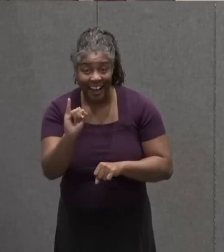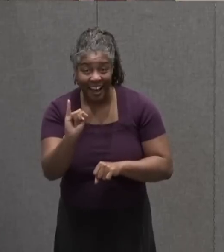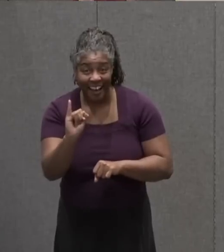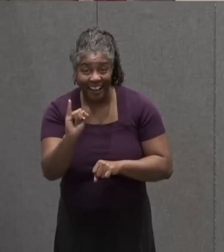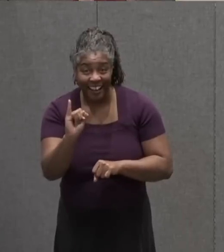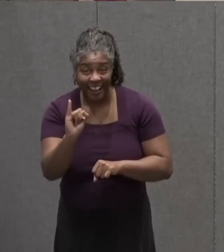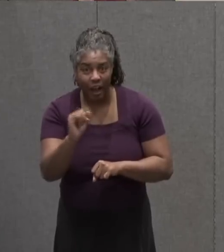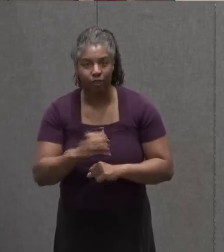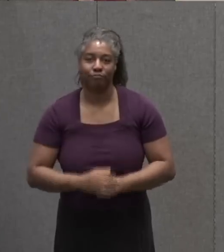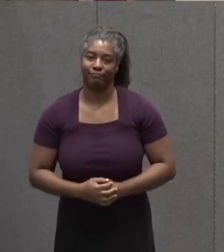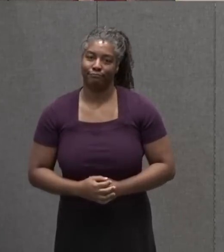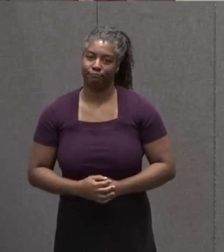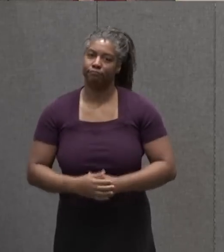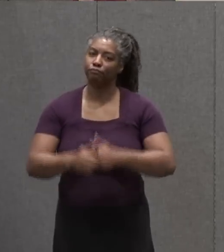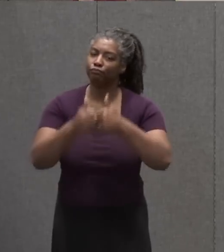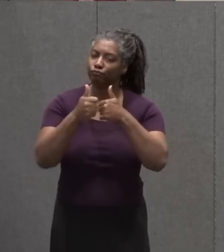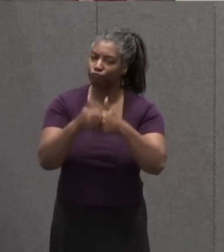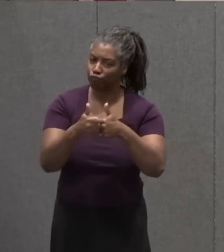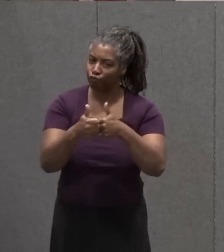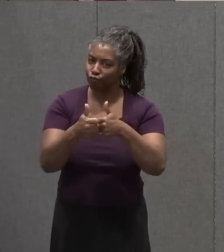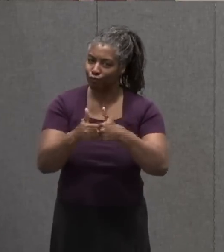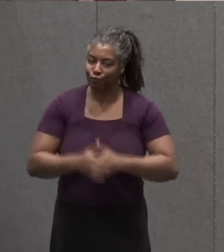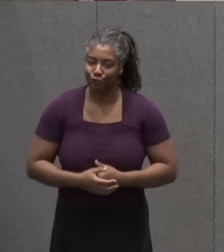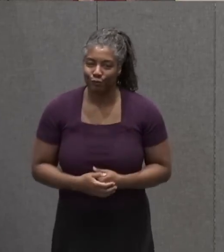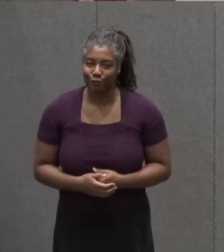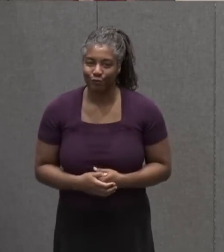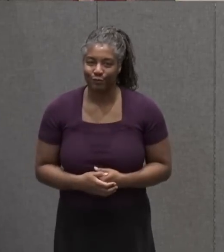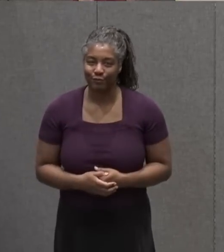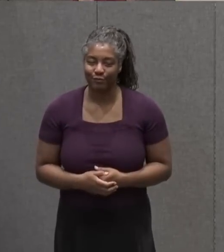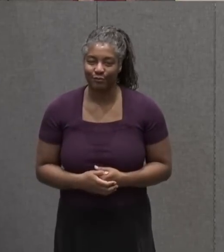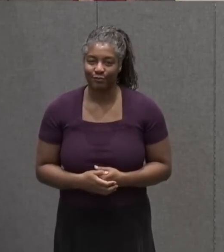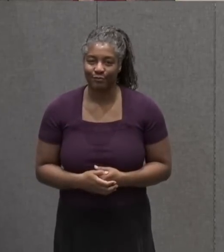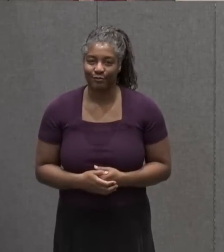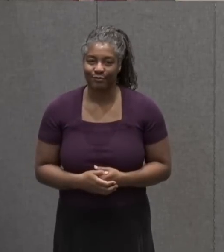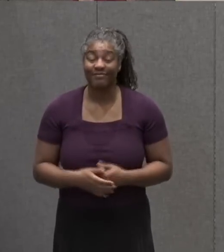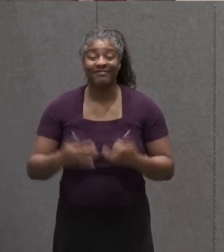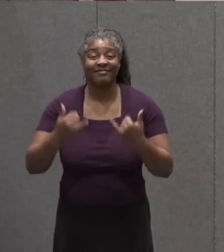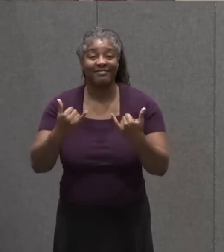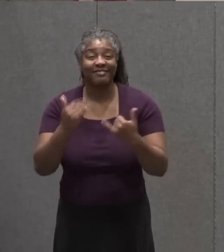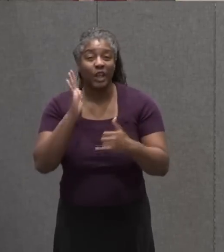Very good. I'm going to show you how you can take these cards